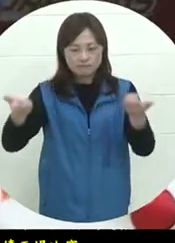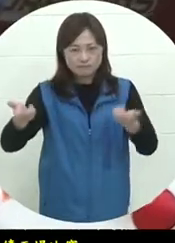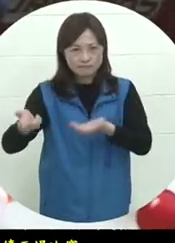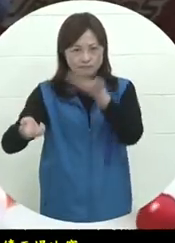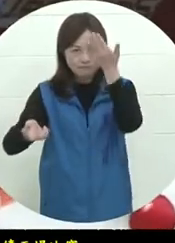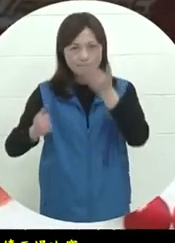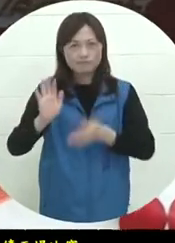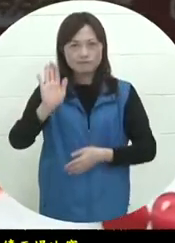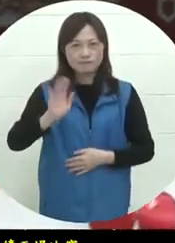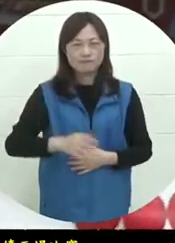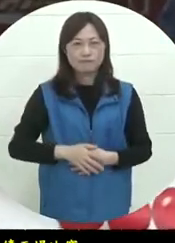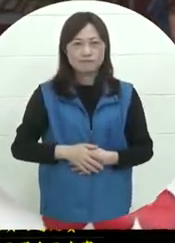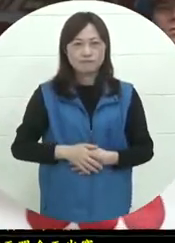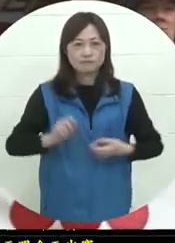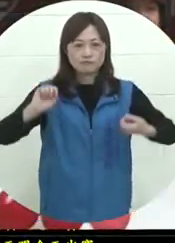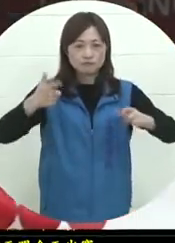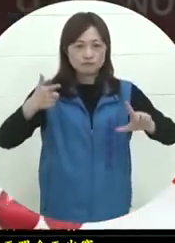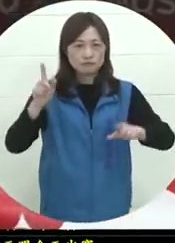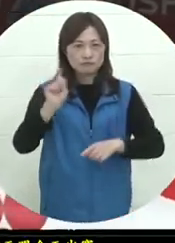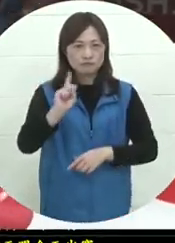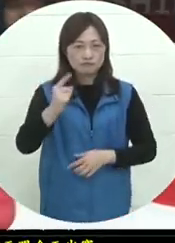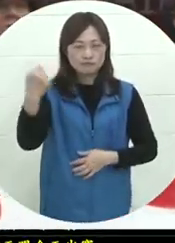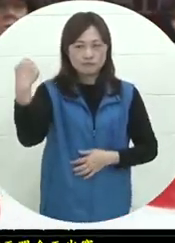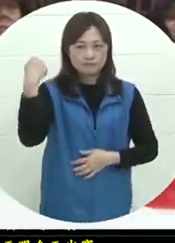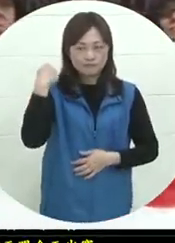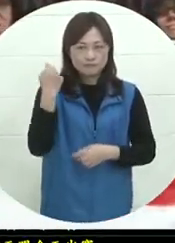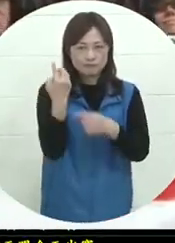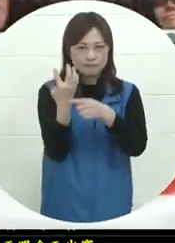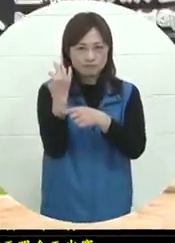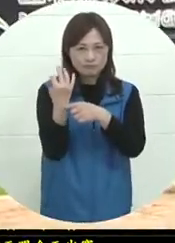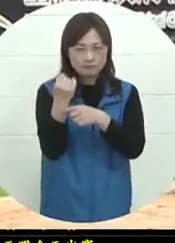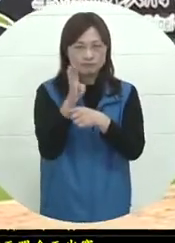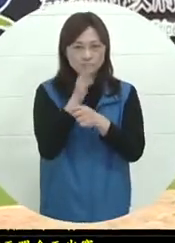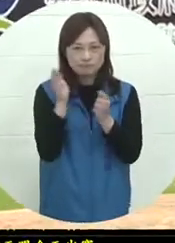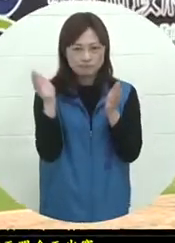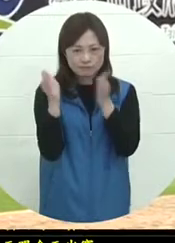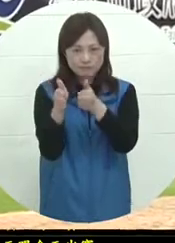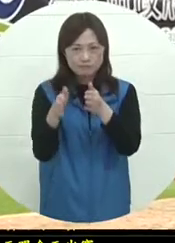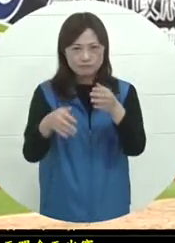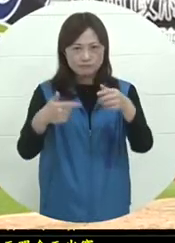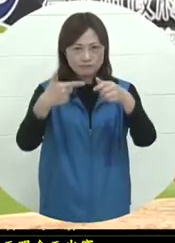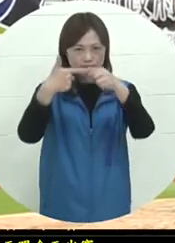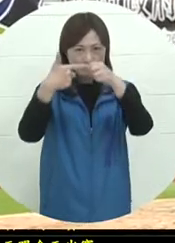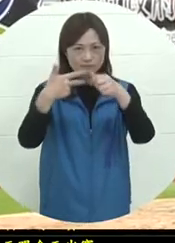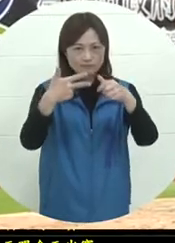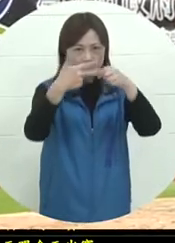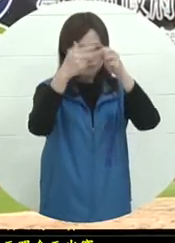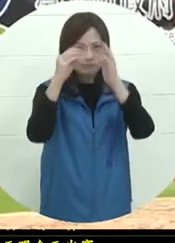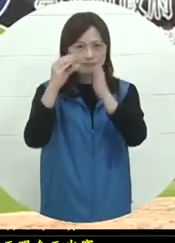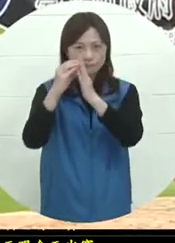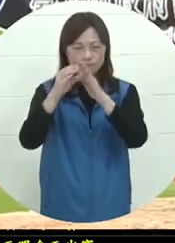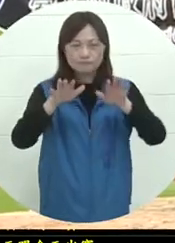The difference is that in yesterday's game, the score was concentrated at 6 or 7 liang. Today's game is considered to be the early part of the game.